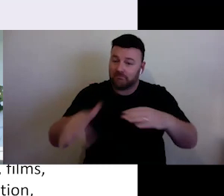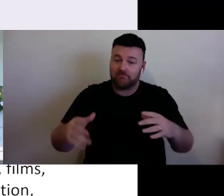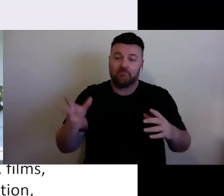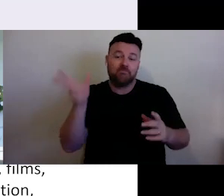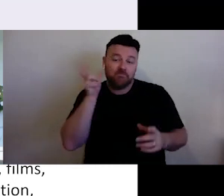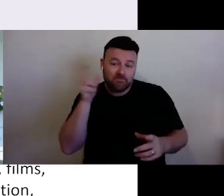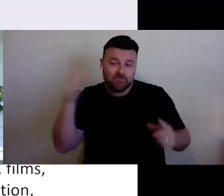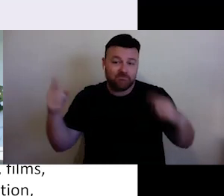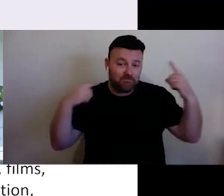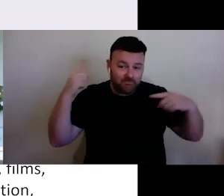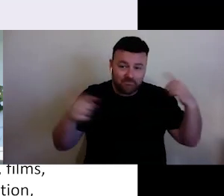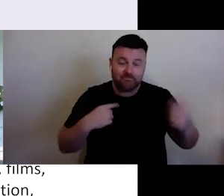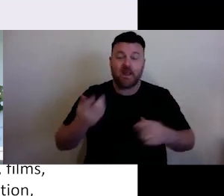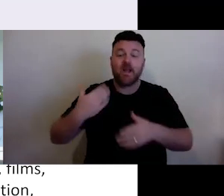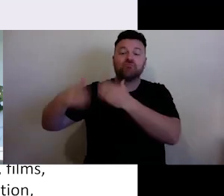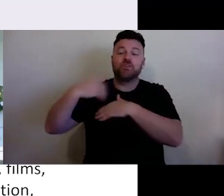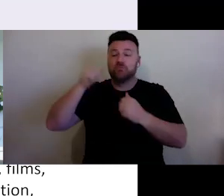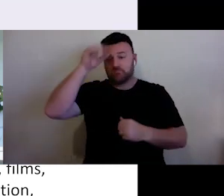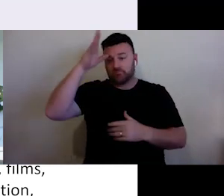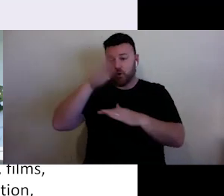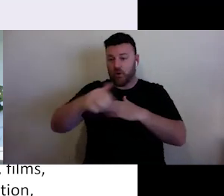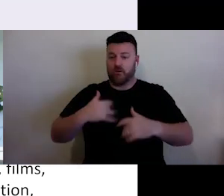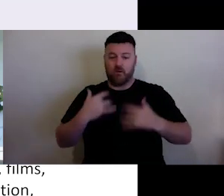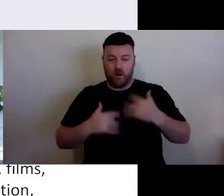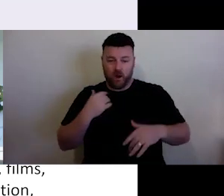traditional knowledge of lifestyles, food preparation, traditional